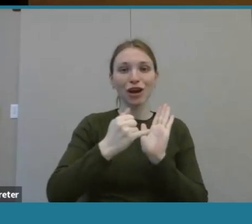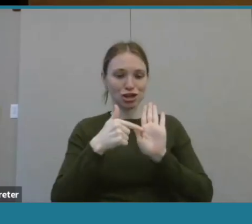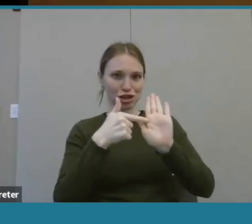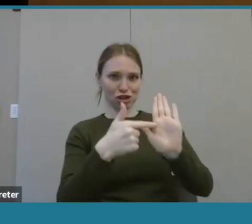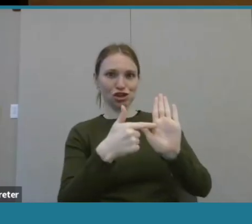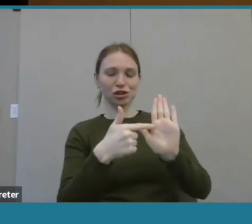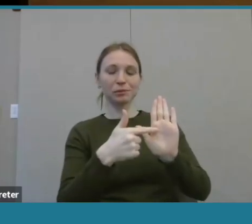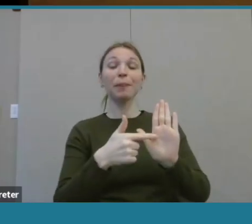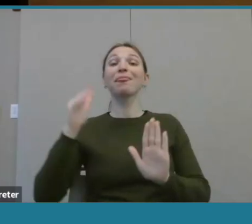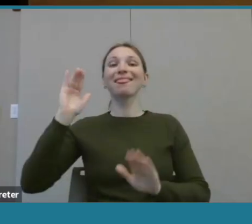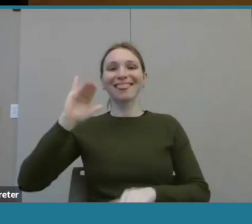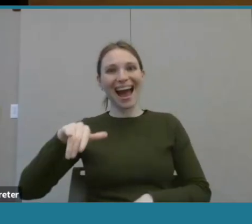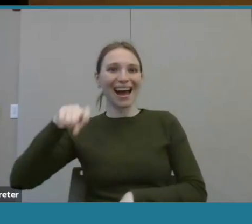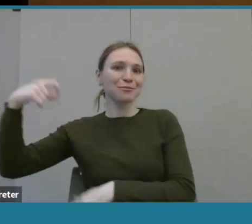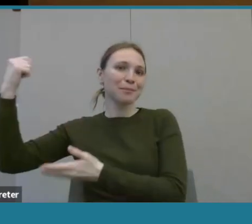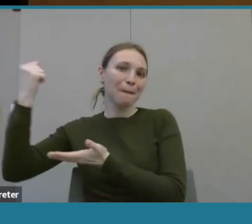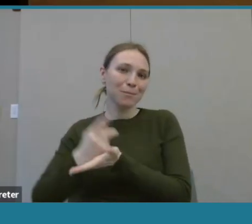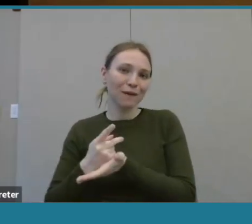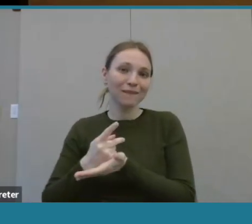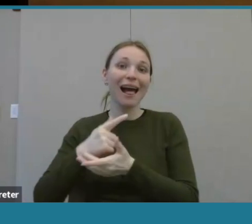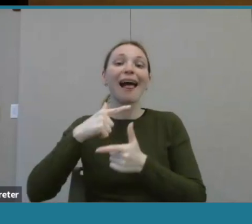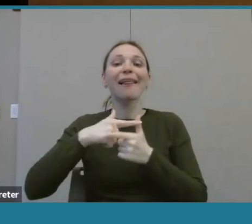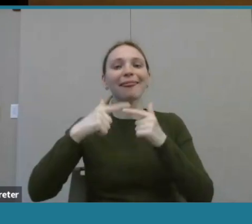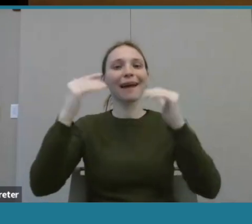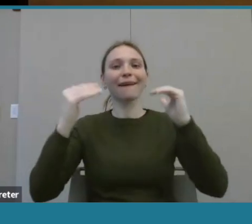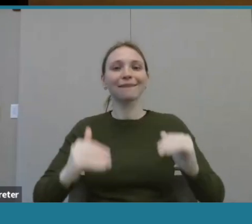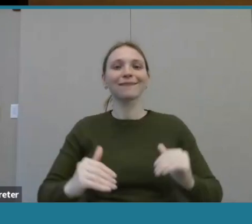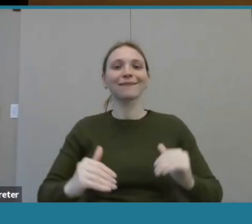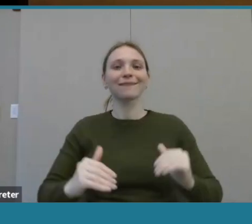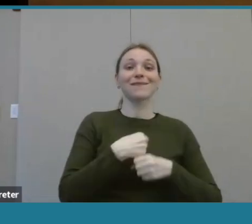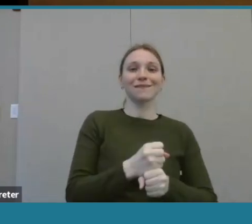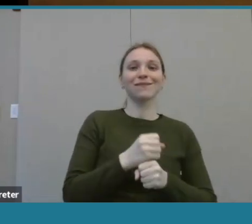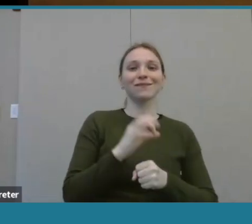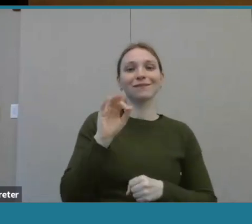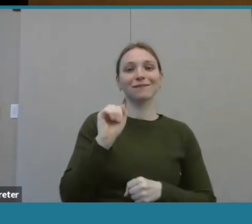Once everybody approves that process, it goes through fabrication, it actually gets built, and then it finally gets installed.